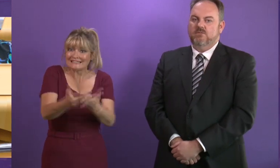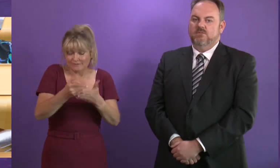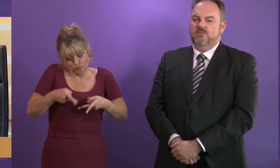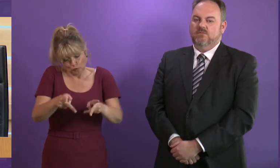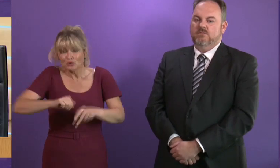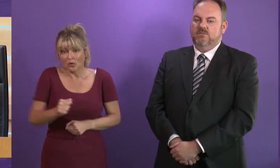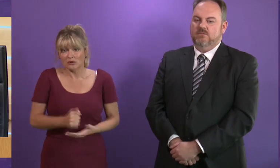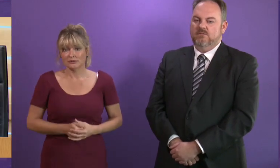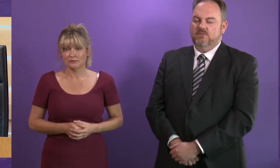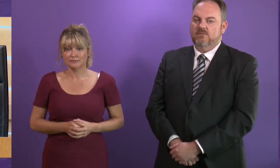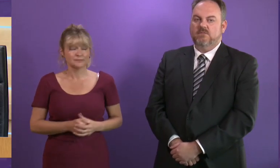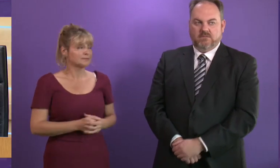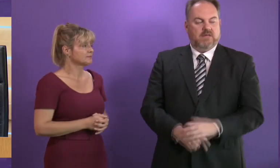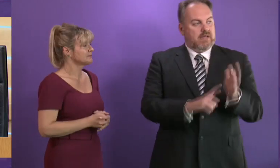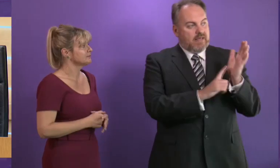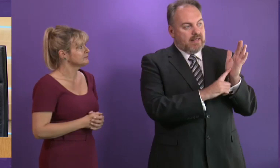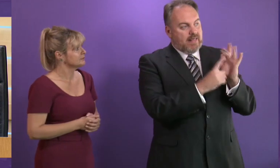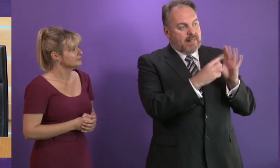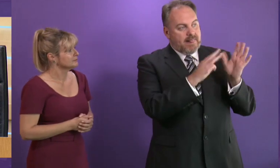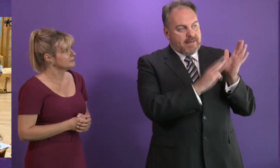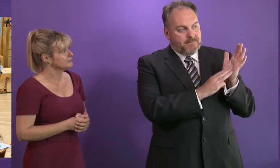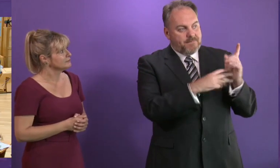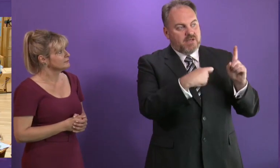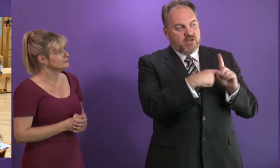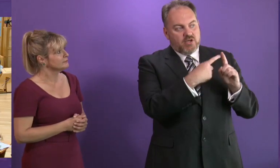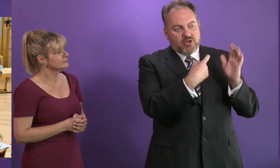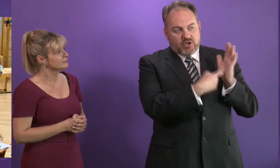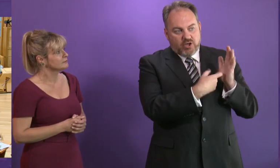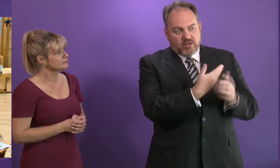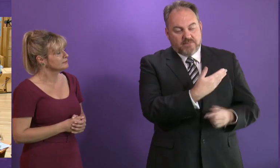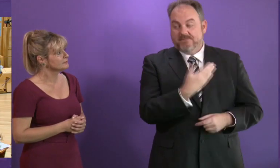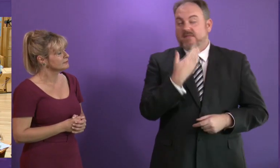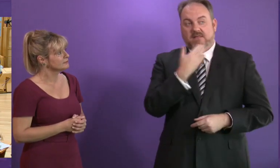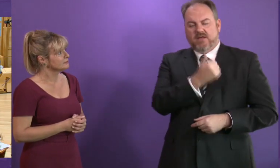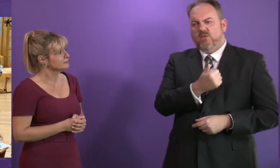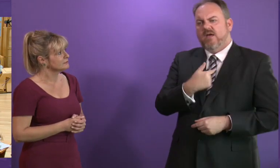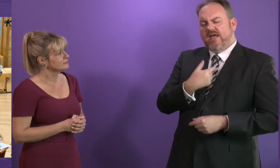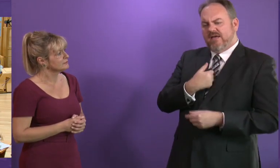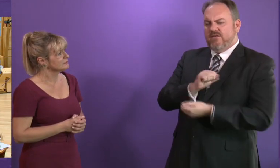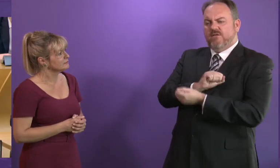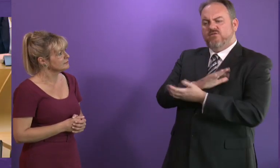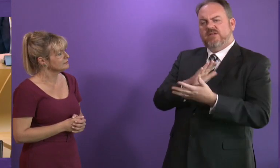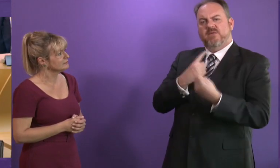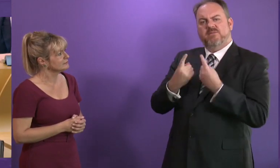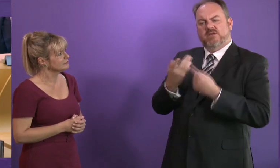Liam Kerr (North East Scotland) (Con): I have a freedom of information response from Police Scotland from August, relating to the